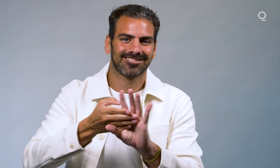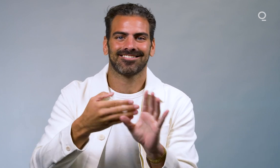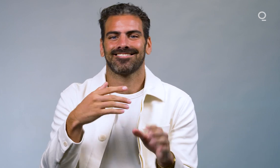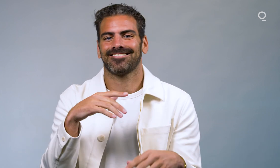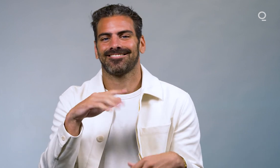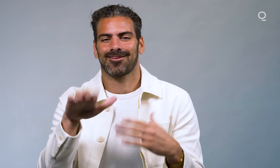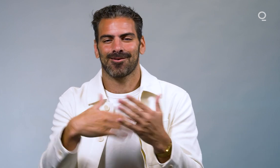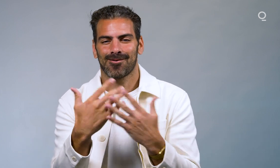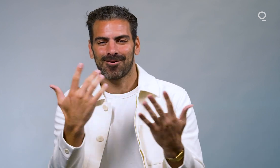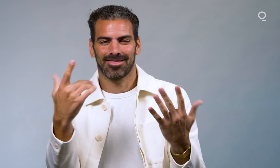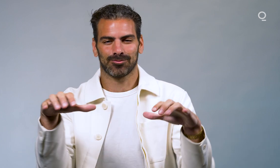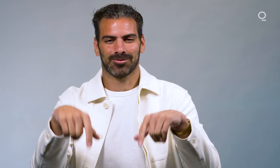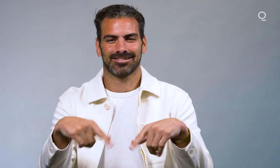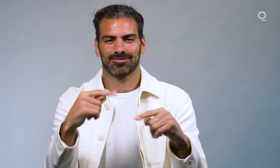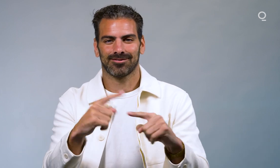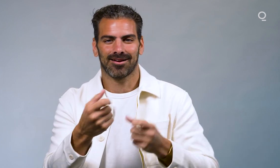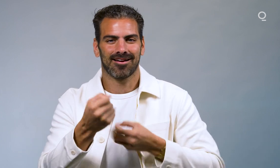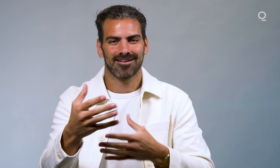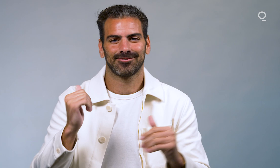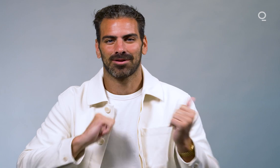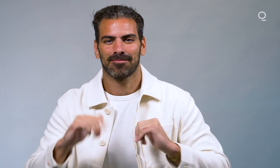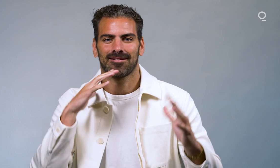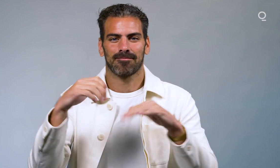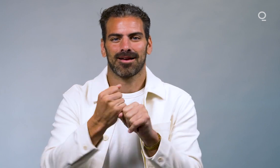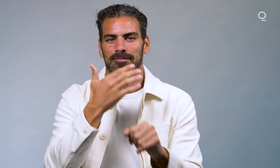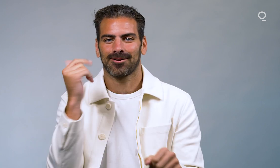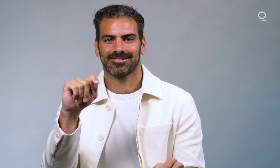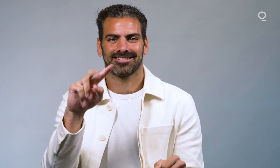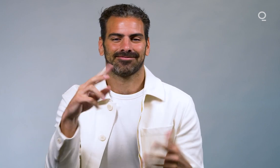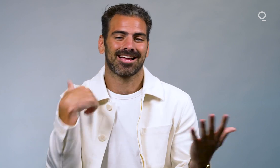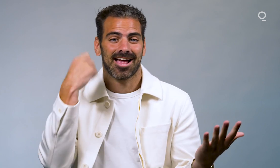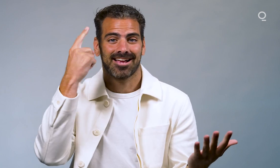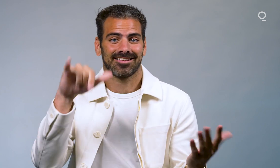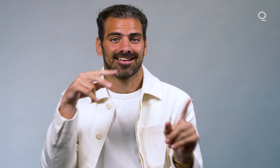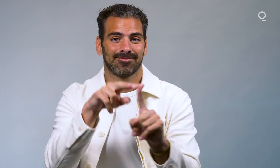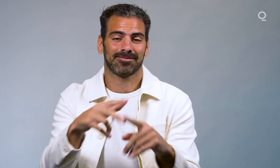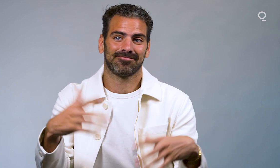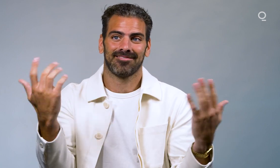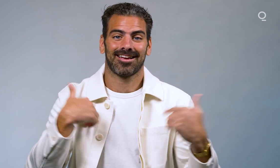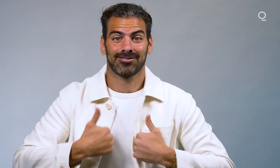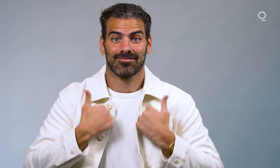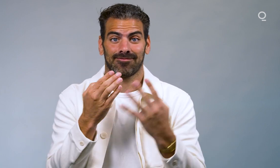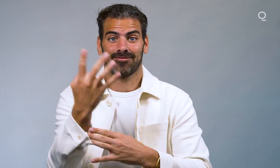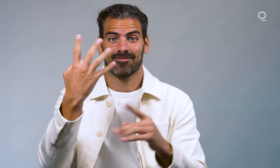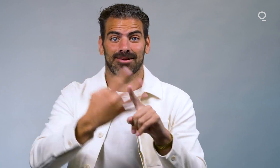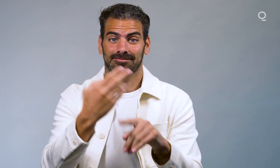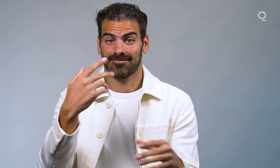reality TV shows the, you know, psychological warfare, the mind games, you know, the causing drama to make better TV. And I certainly get that perspective.